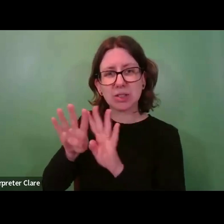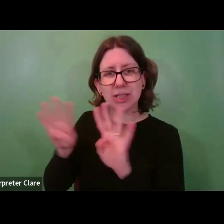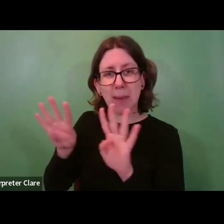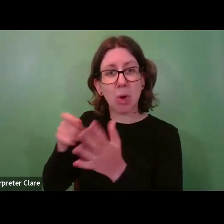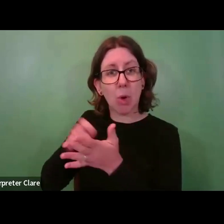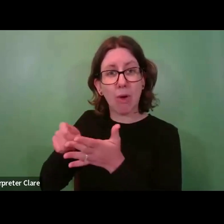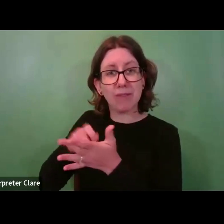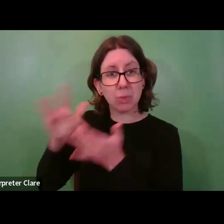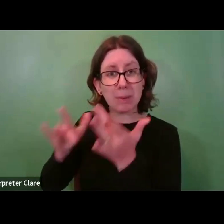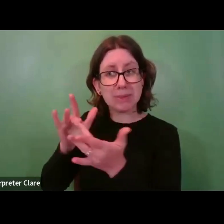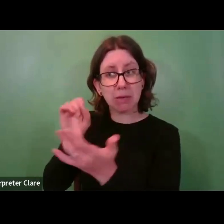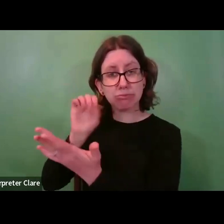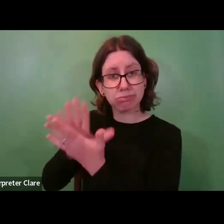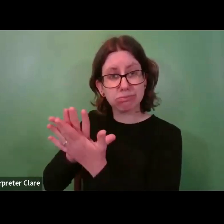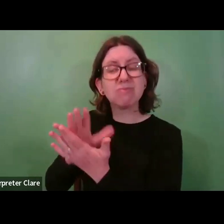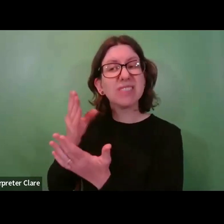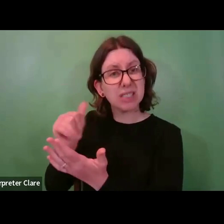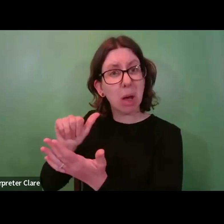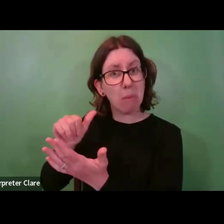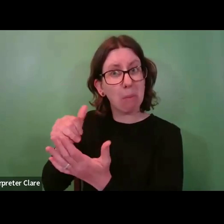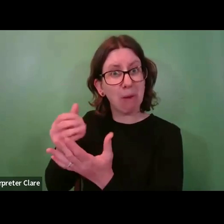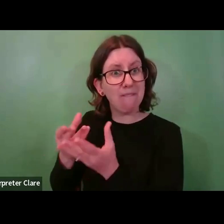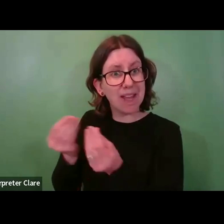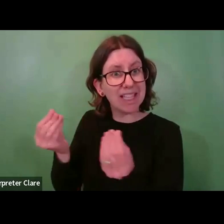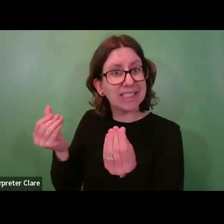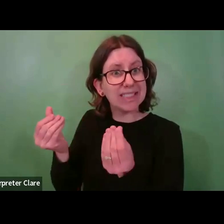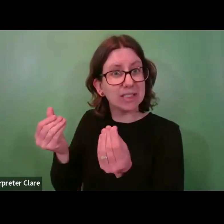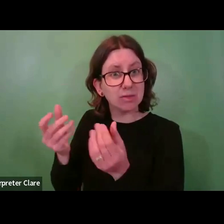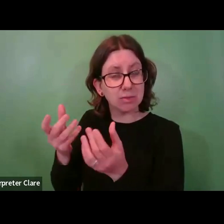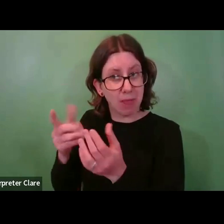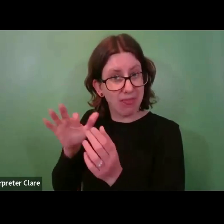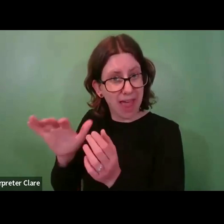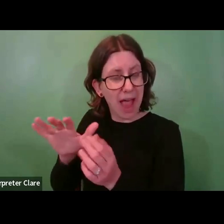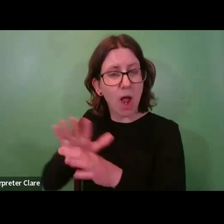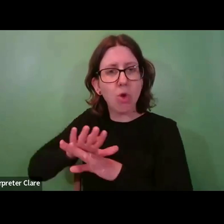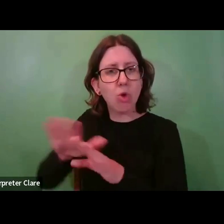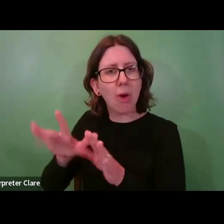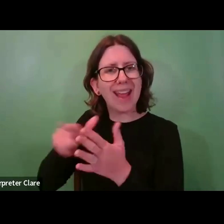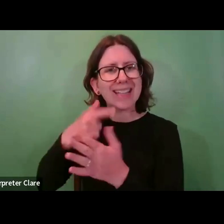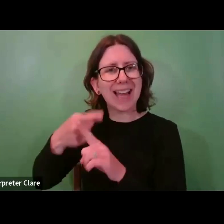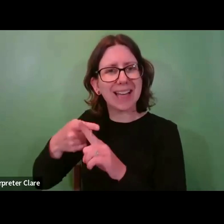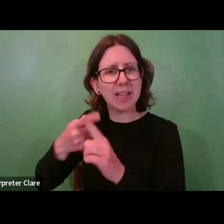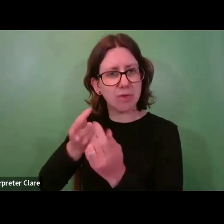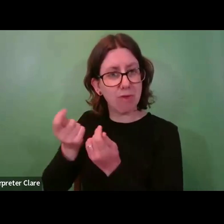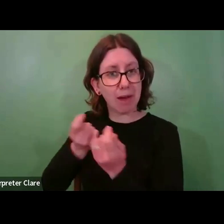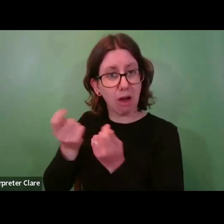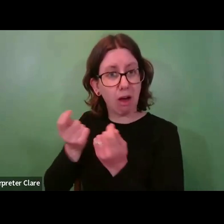We have some vacancies currently there. One is for a non-executive director to sit on the board of